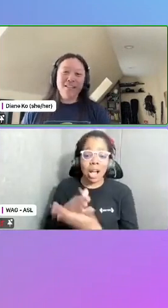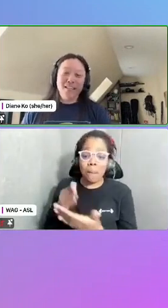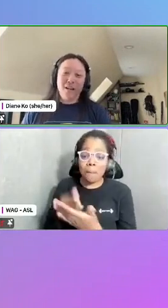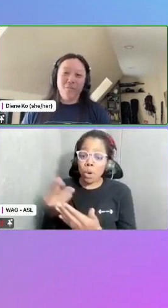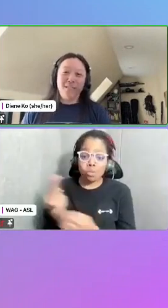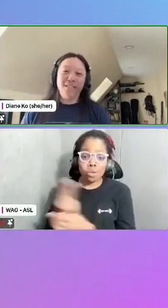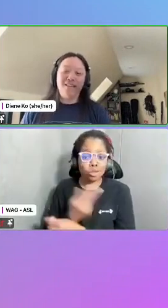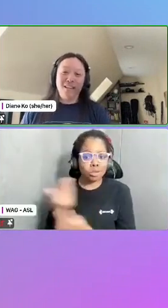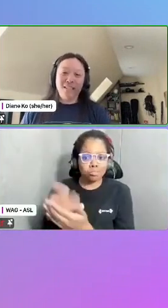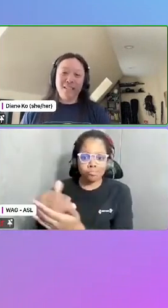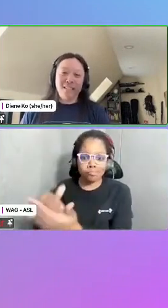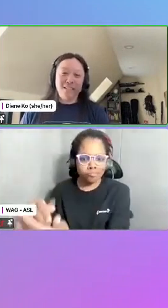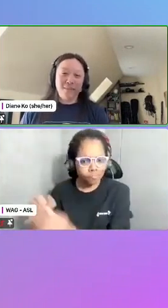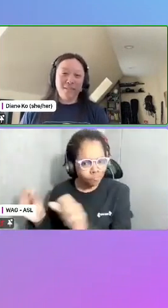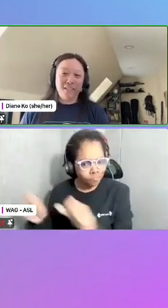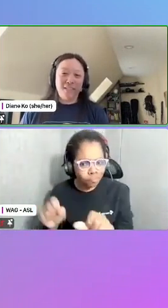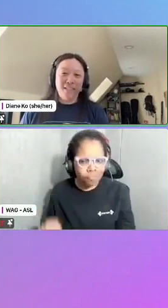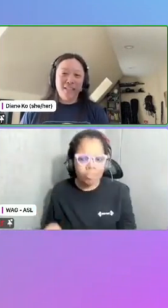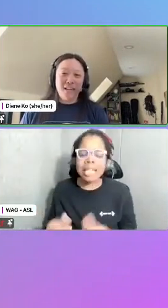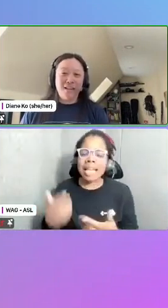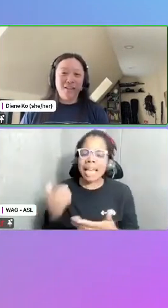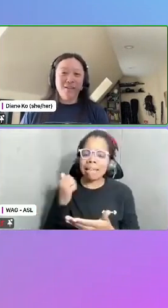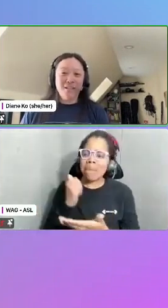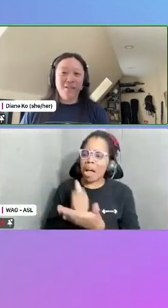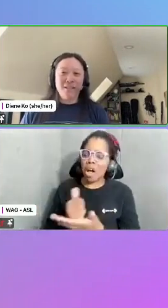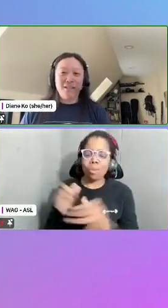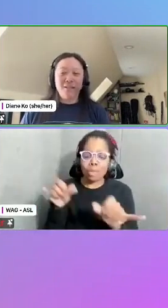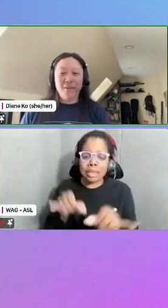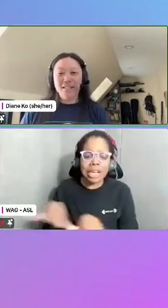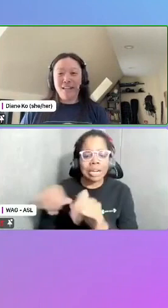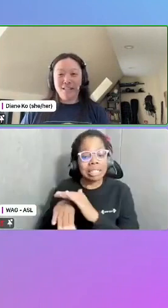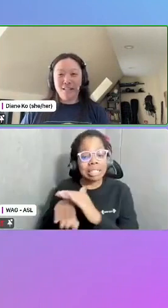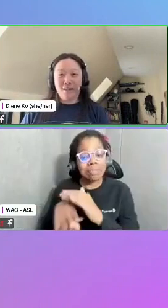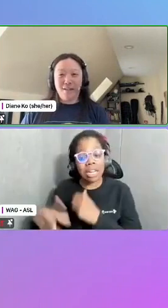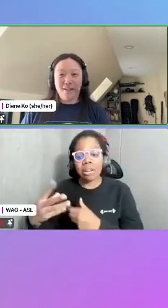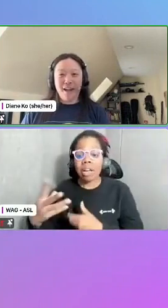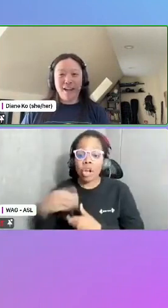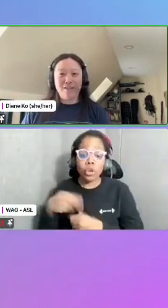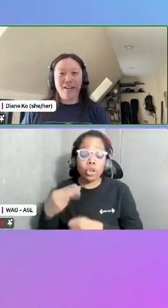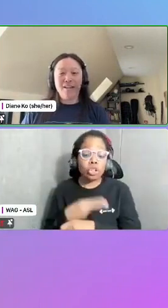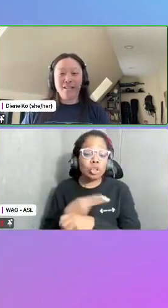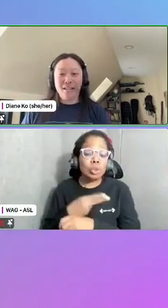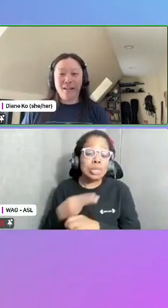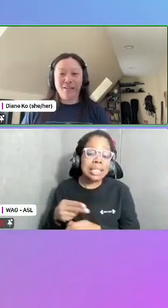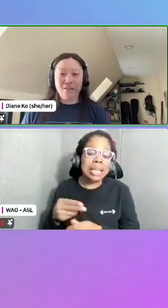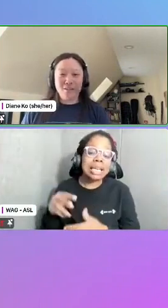a button. However, it also means that your prop definition list could get painstakingly long and